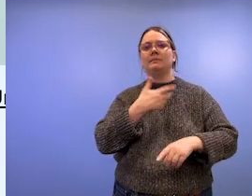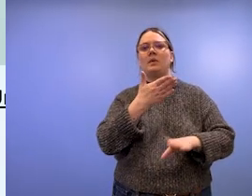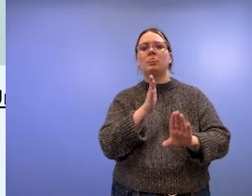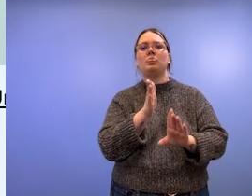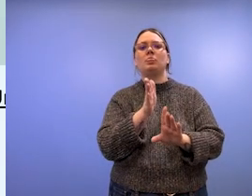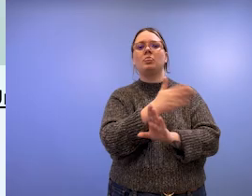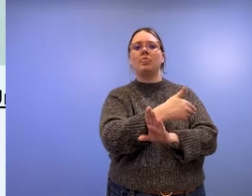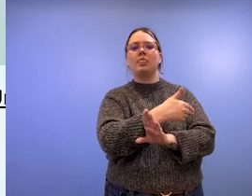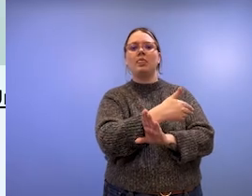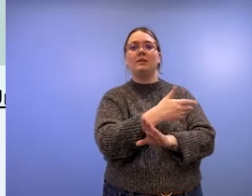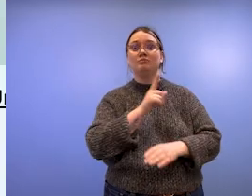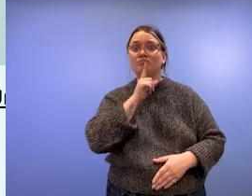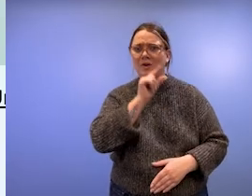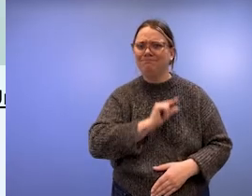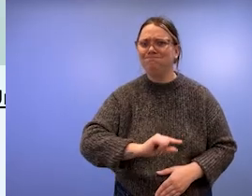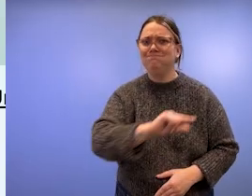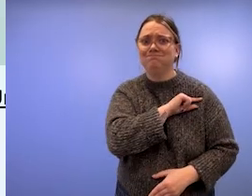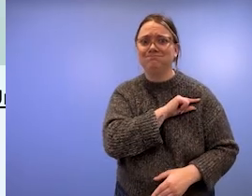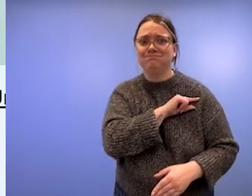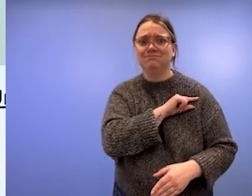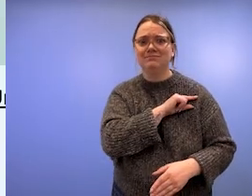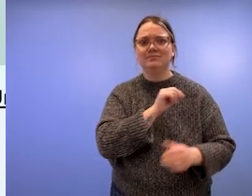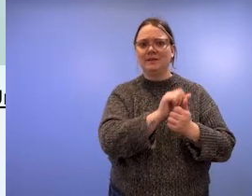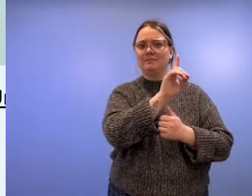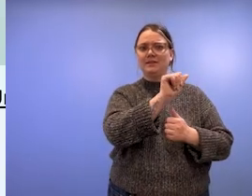we might pass over a really qualified candidate with a disability.